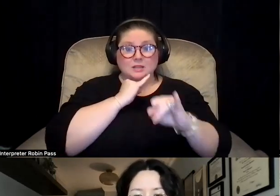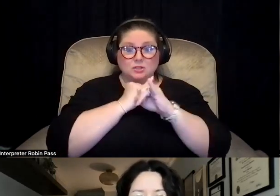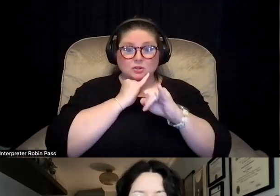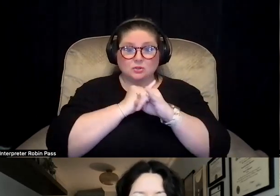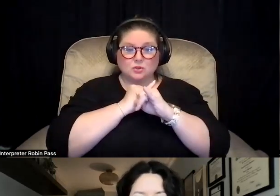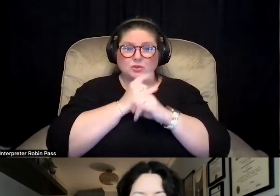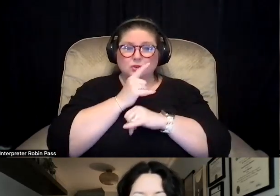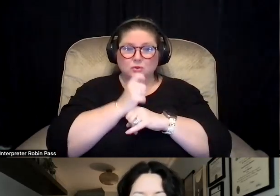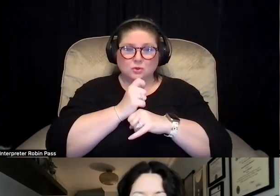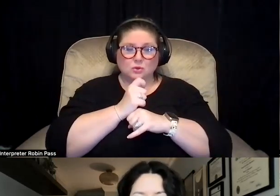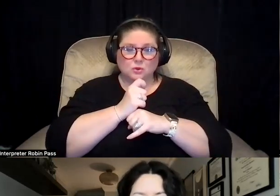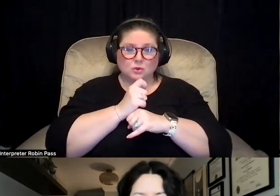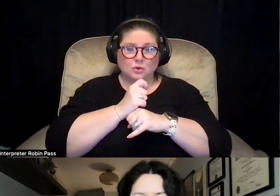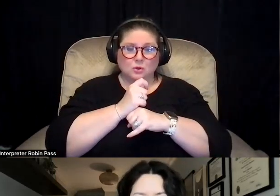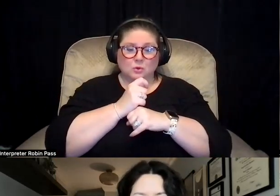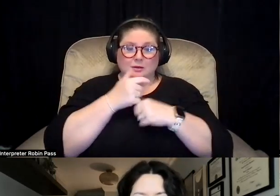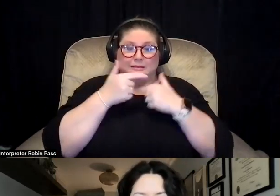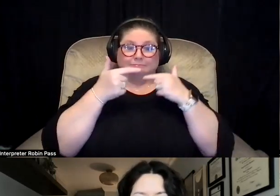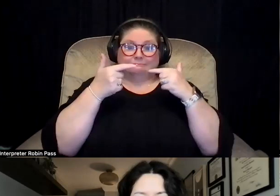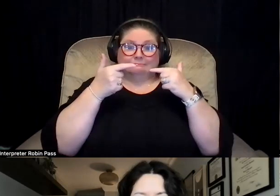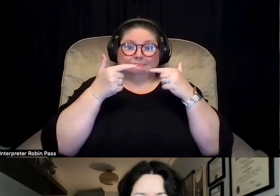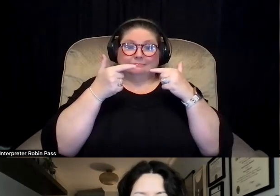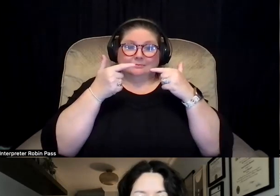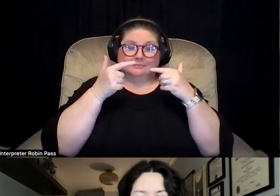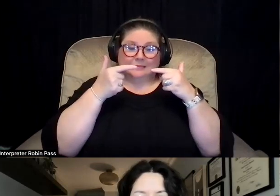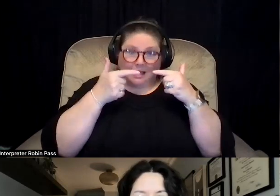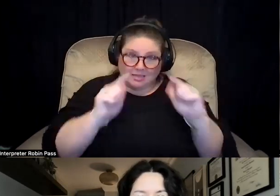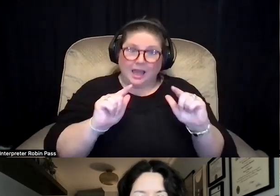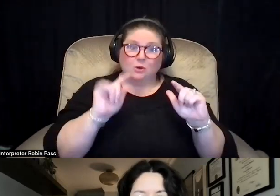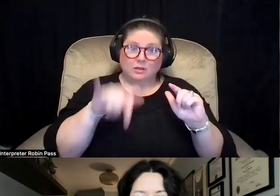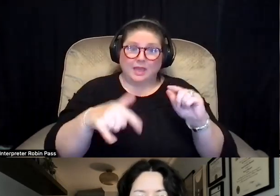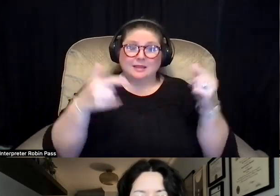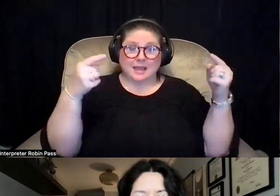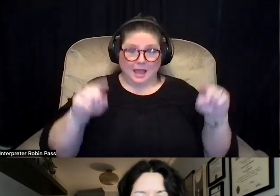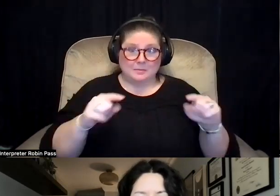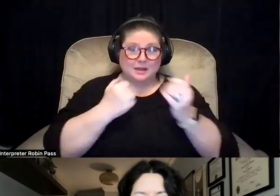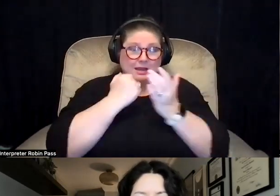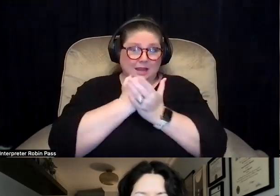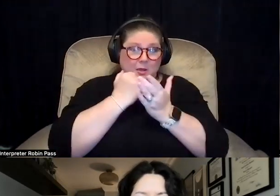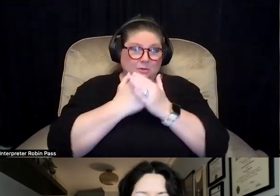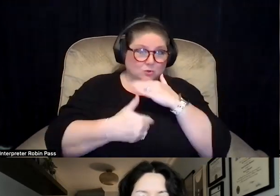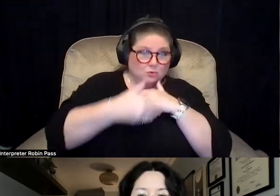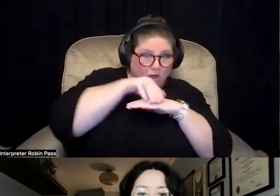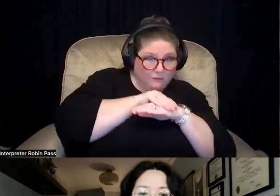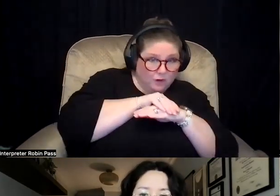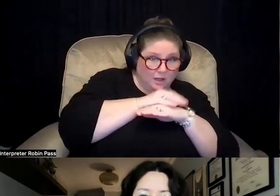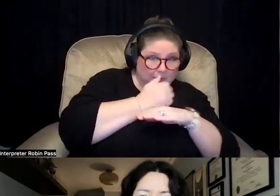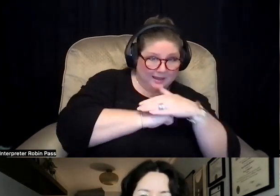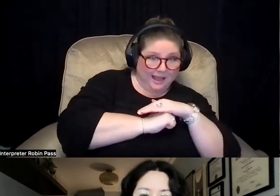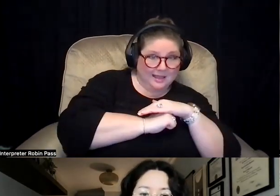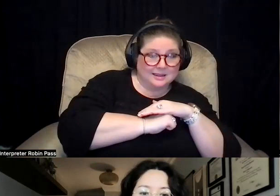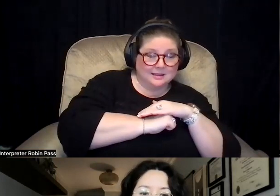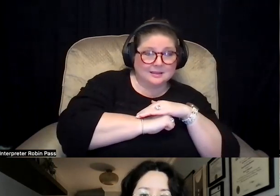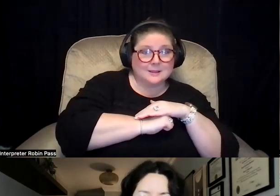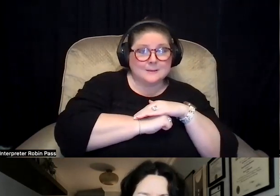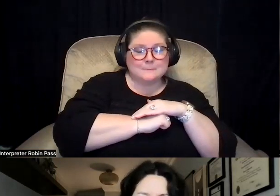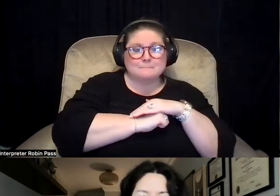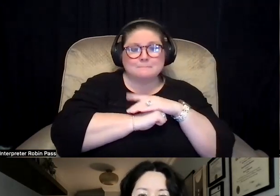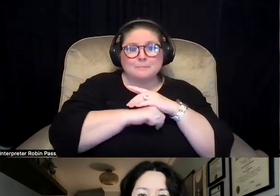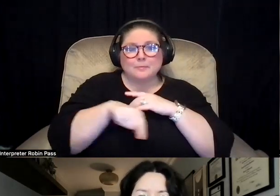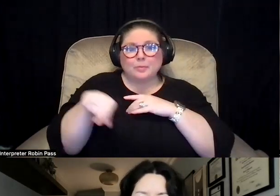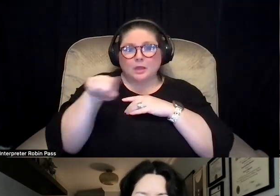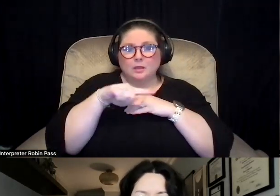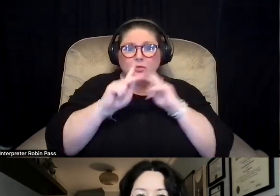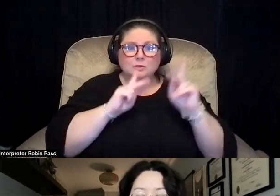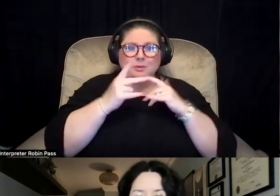in allowing the massacre to happen and helping to cover it up um those still exist too so i